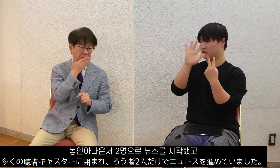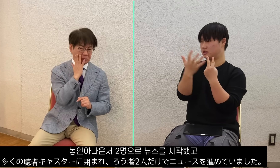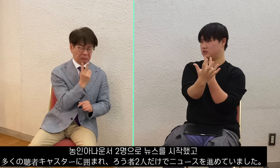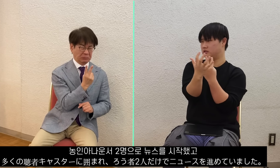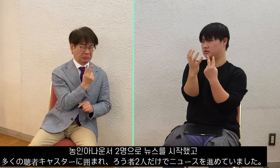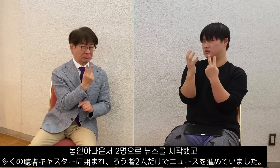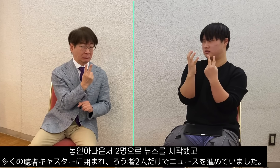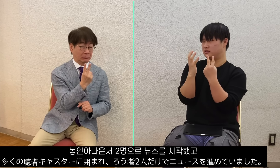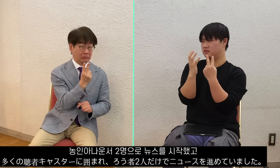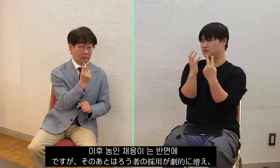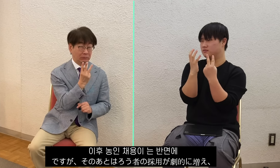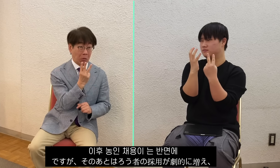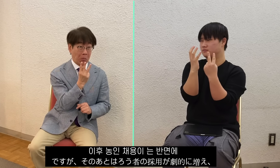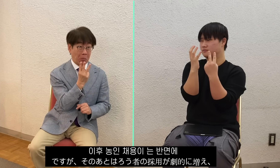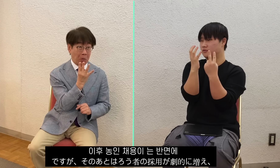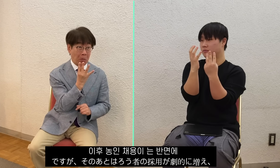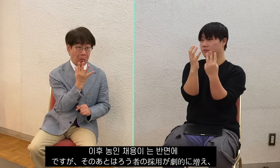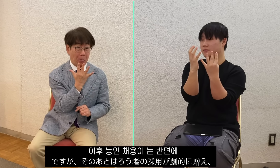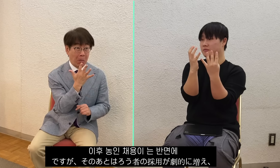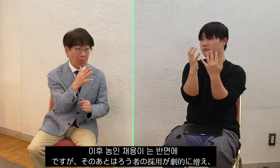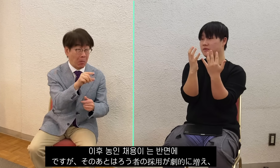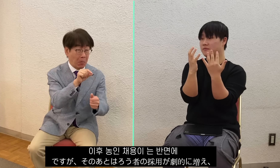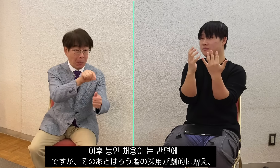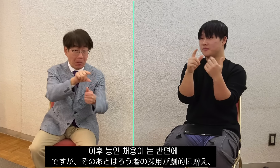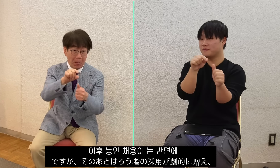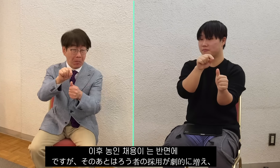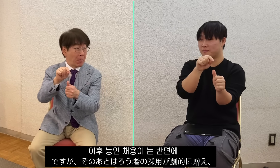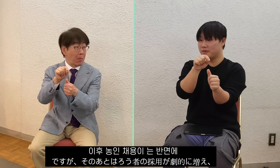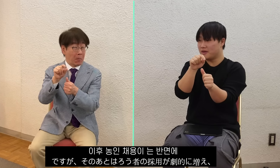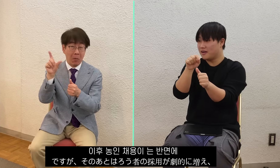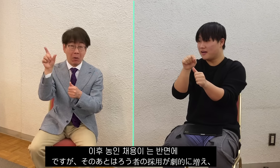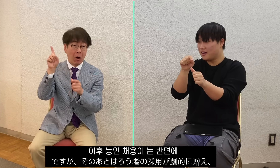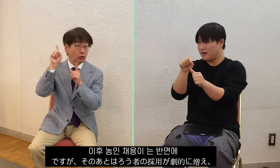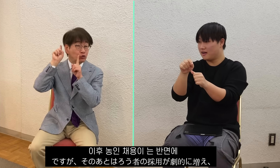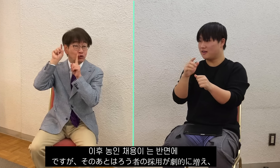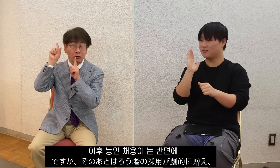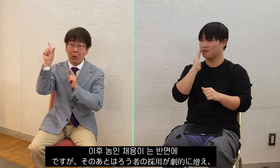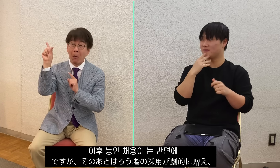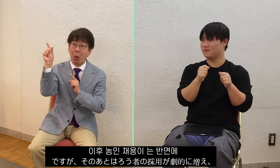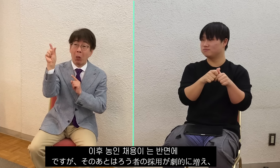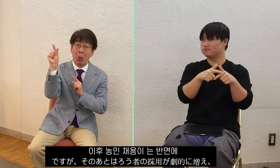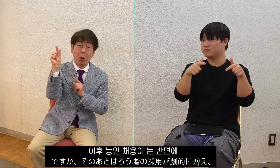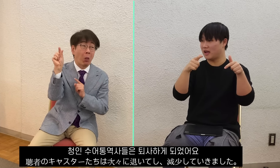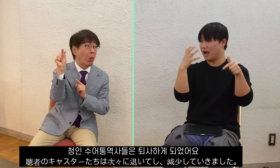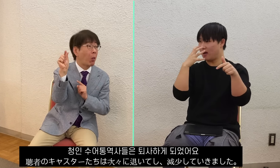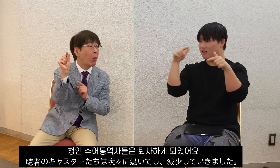and two deaf announcers, and after that, while deaf people were hired,